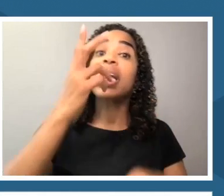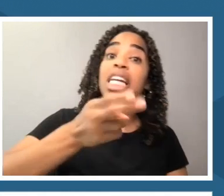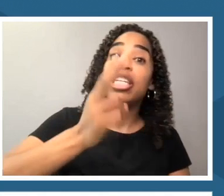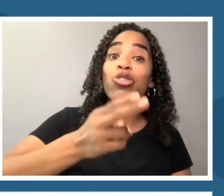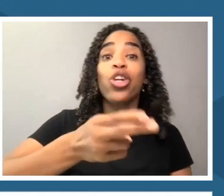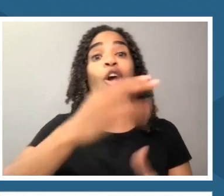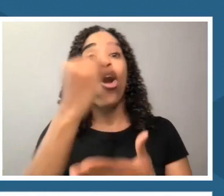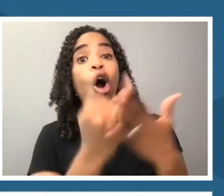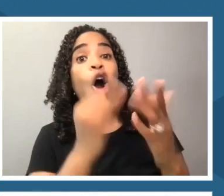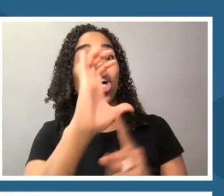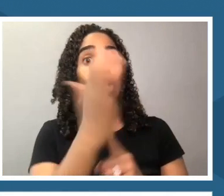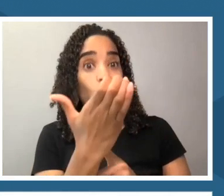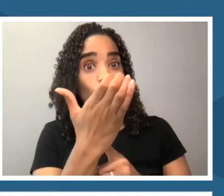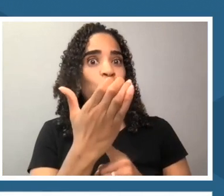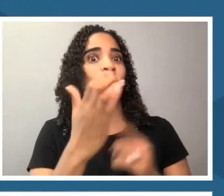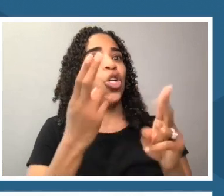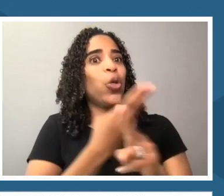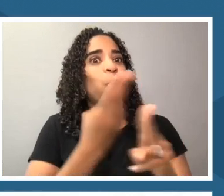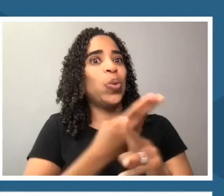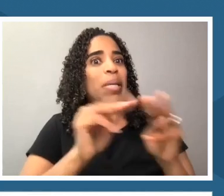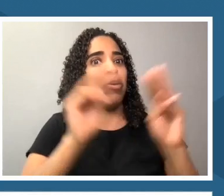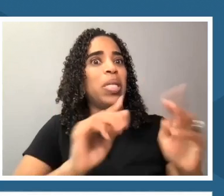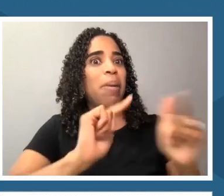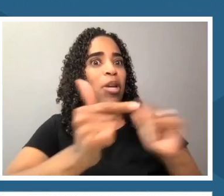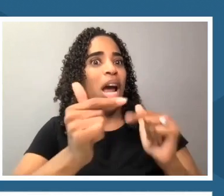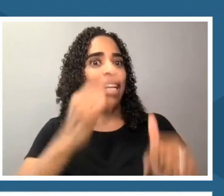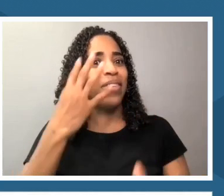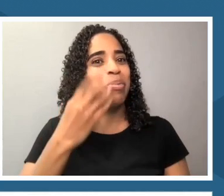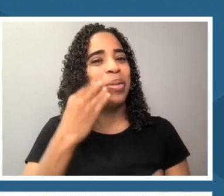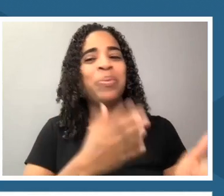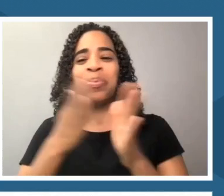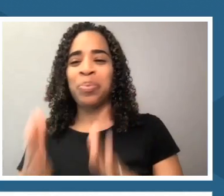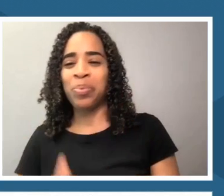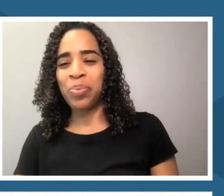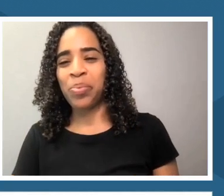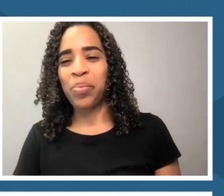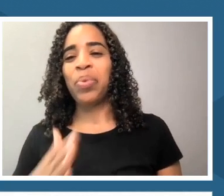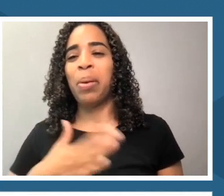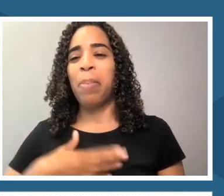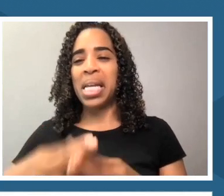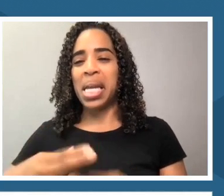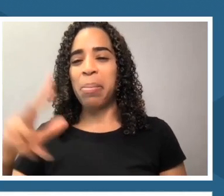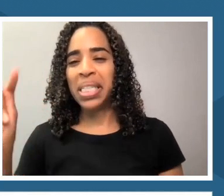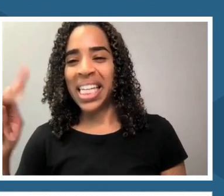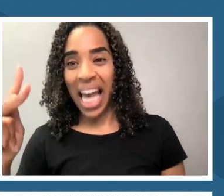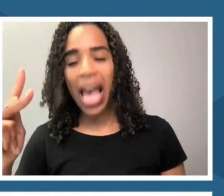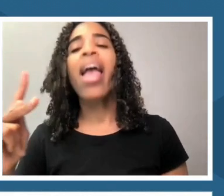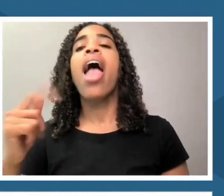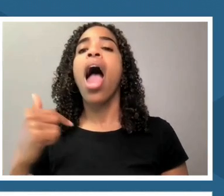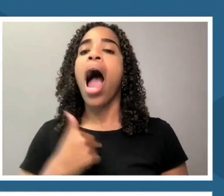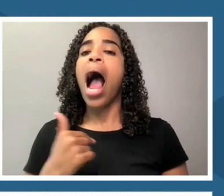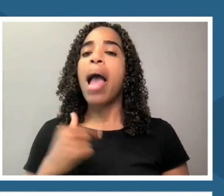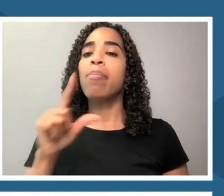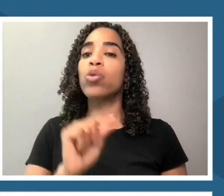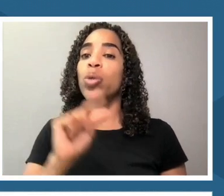experiences and my name is takeru tk nagayoshi i am